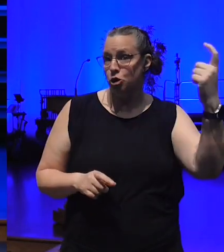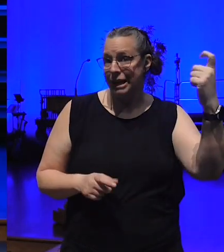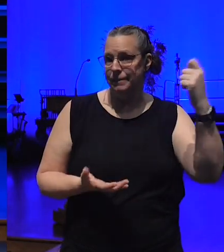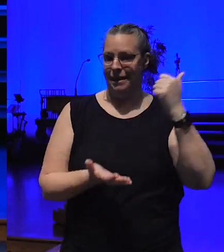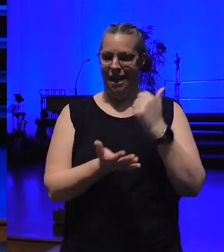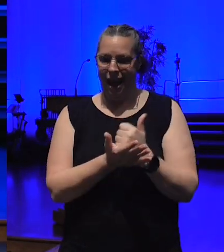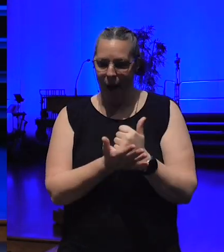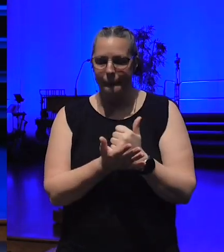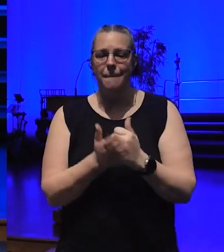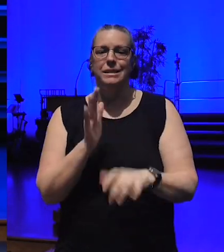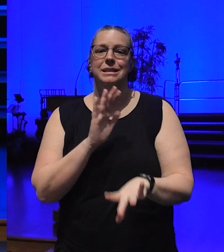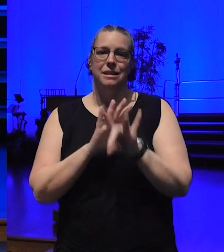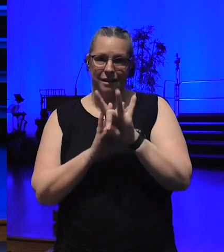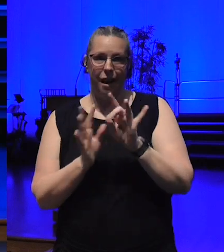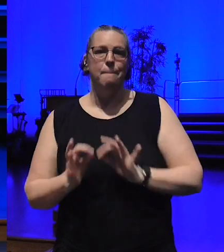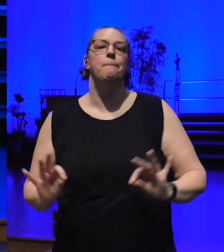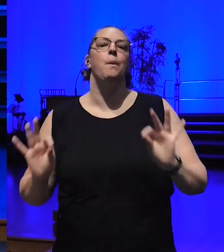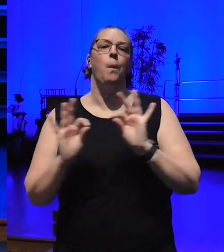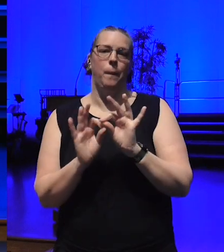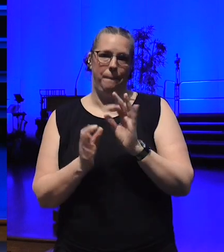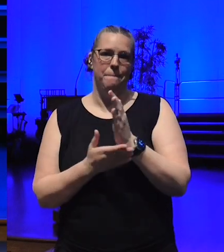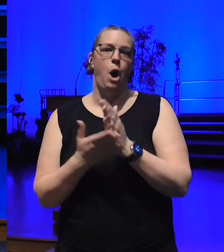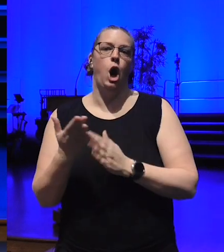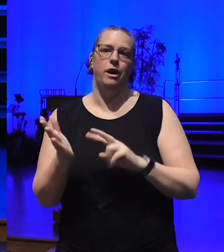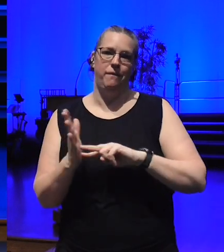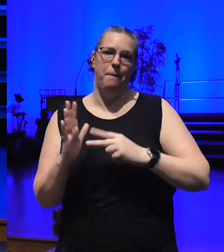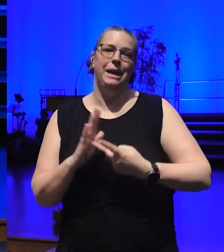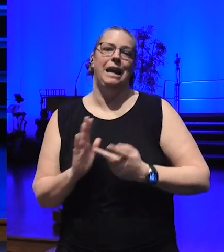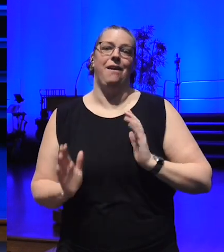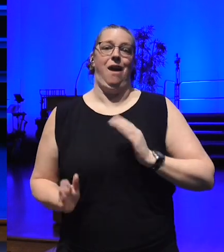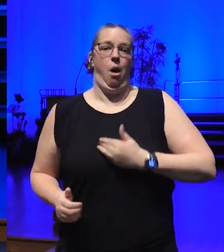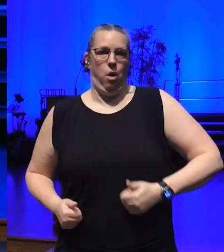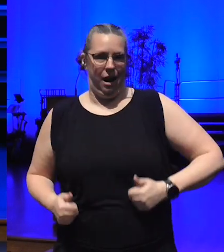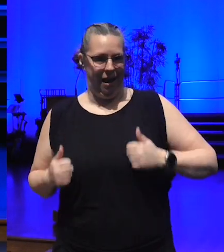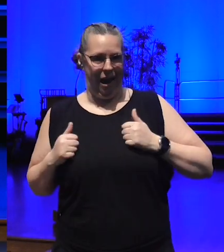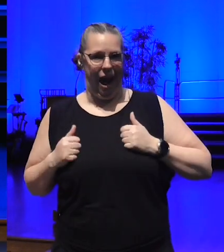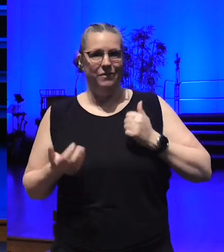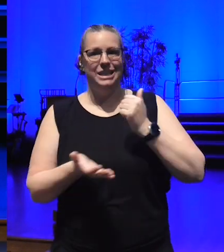discover an important part of the meaning of Our Lives it assists us and help help others